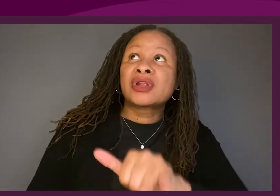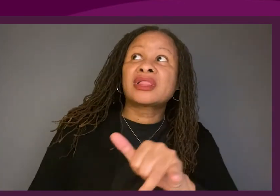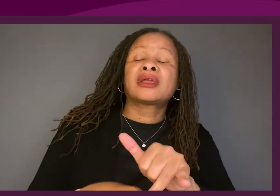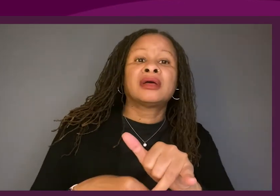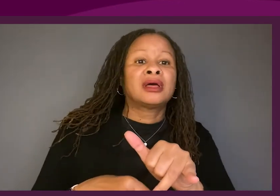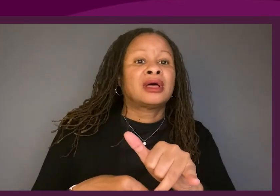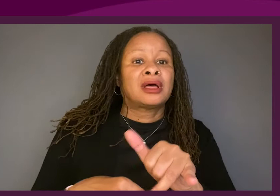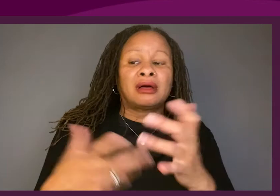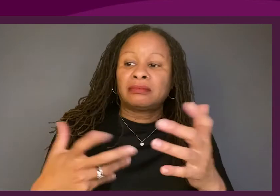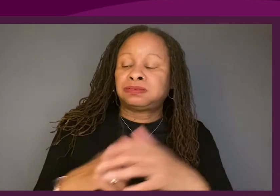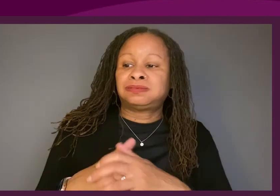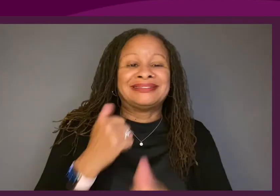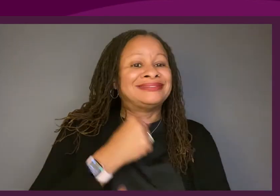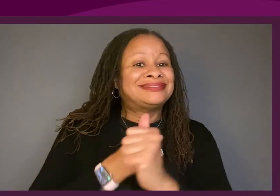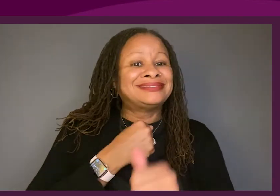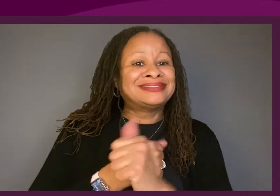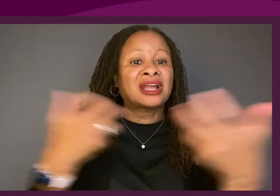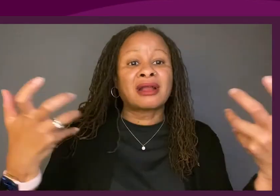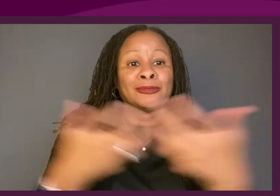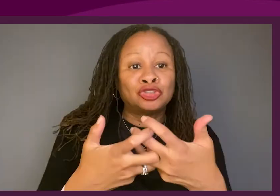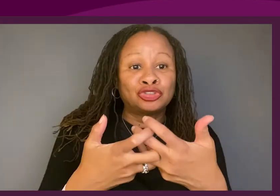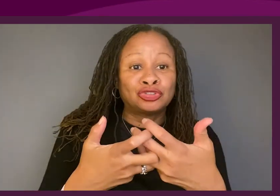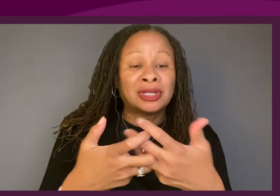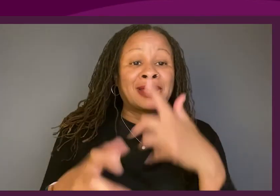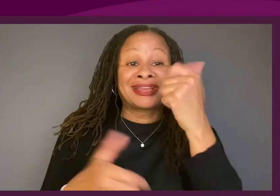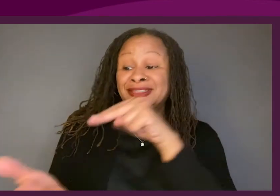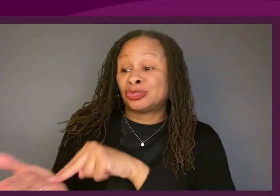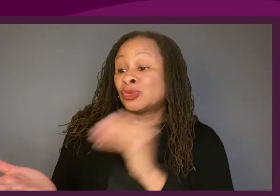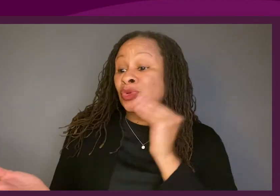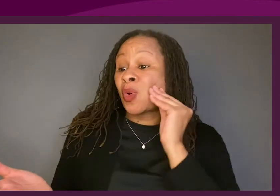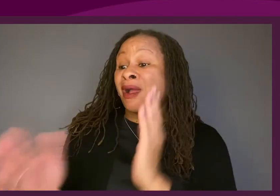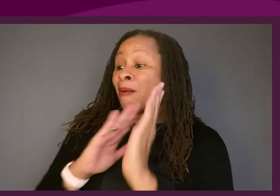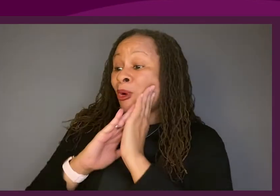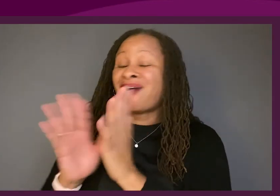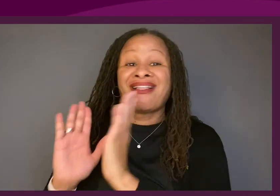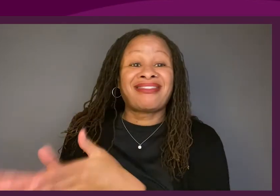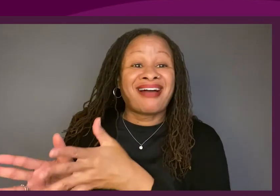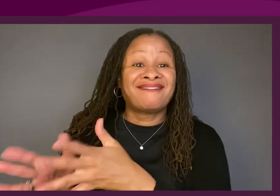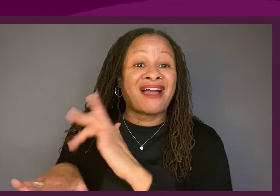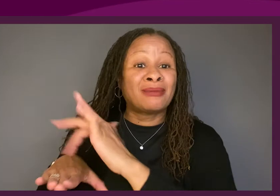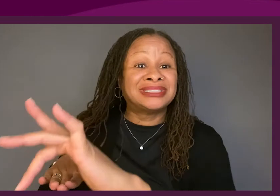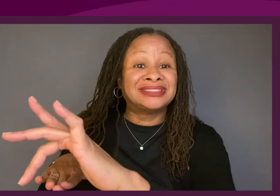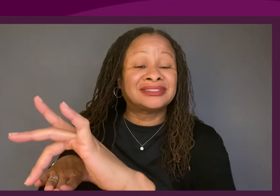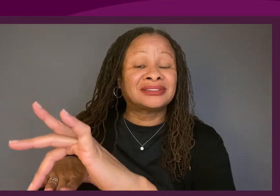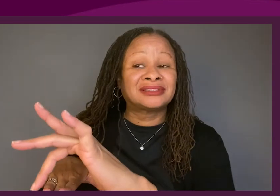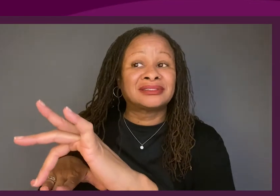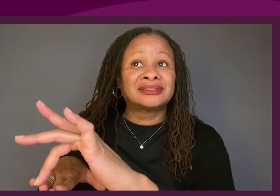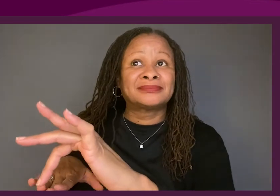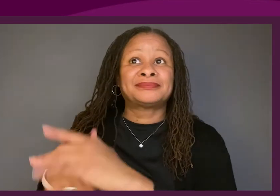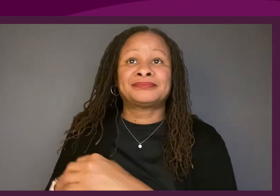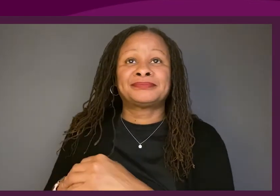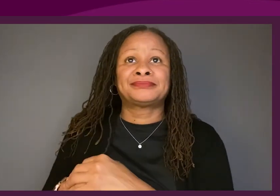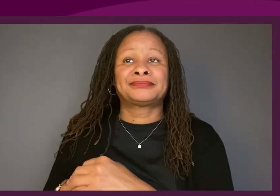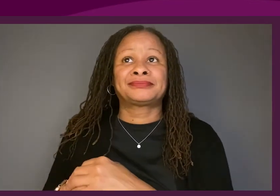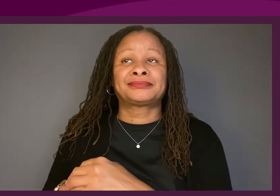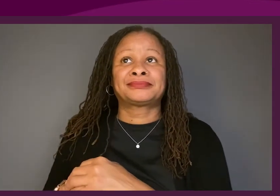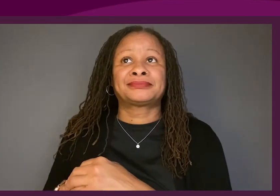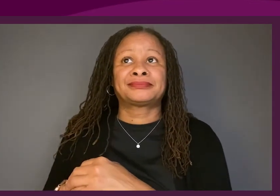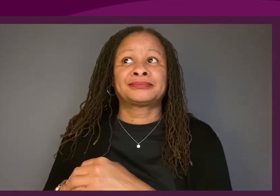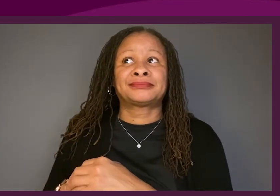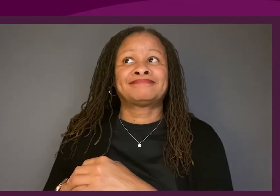empty are financially a problem for the owners of those facilities.